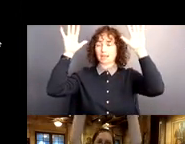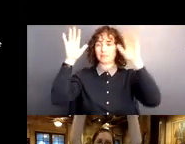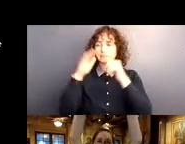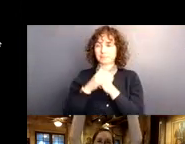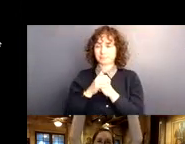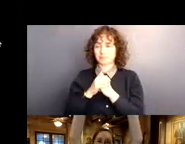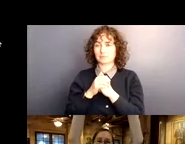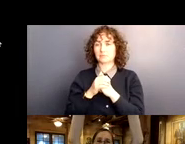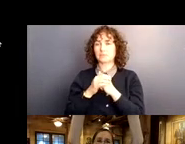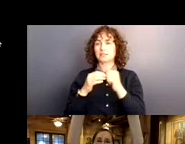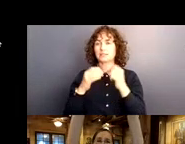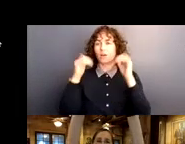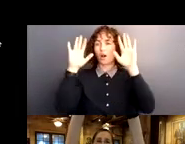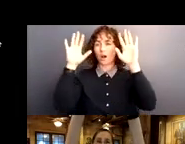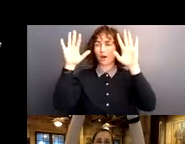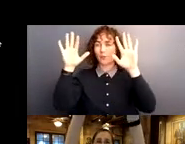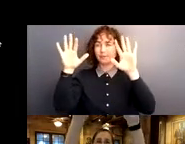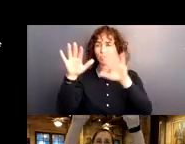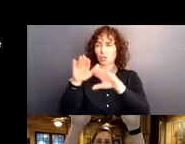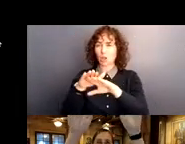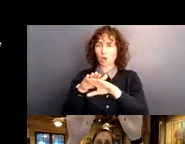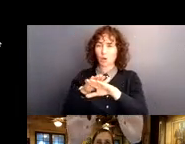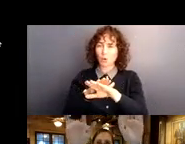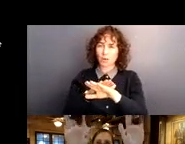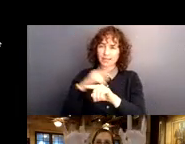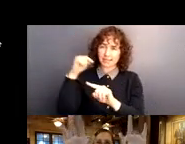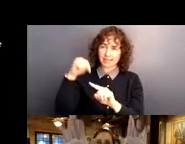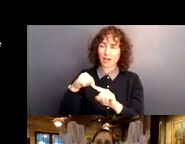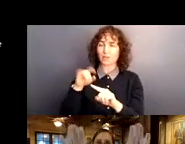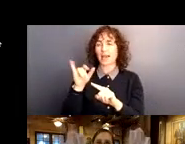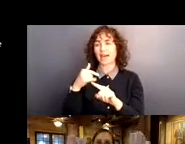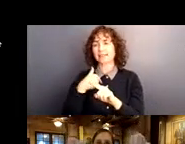Arms slowly down as I softly sigh ah